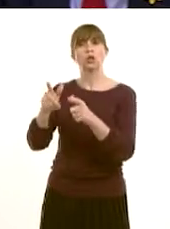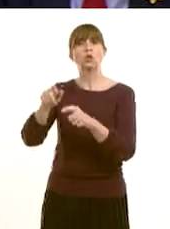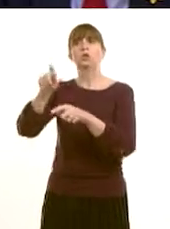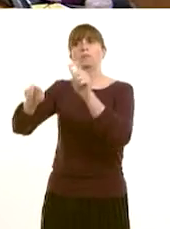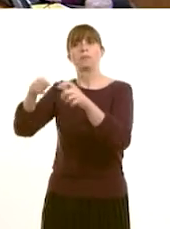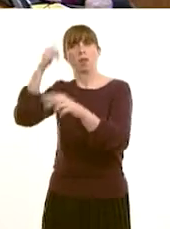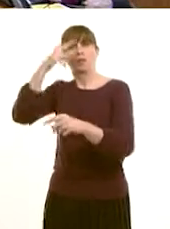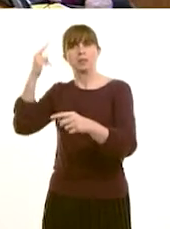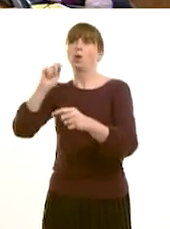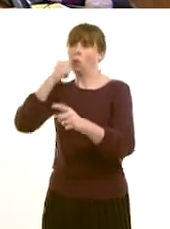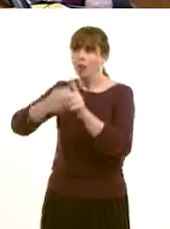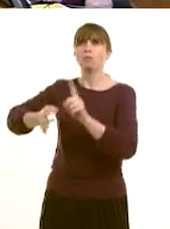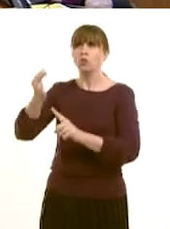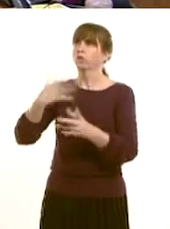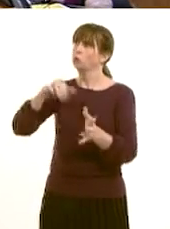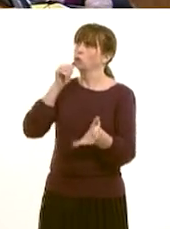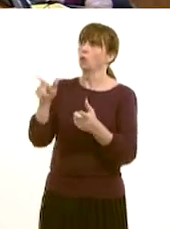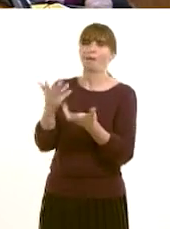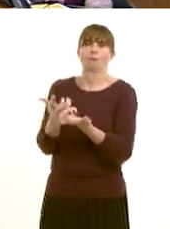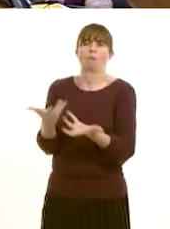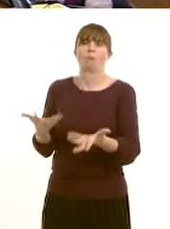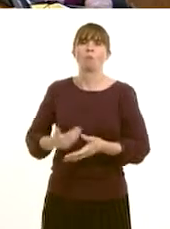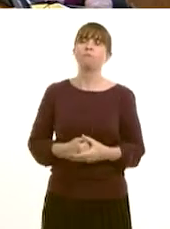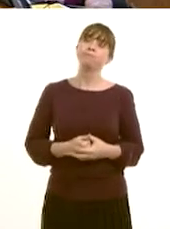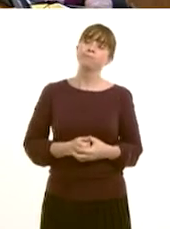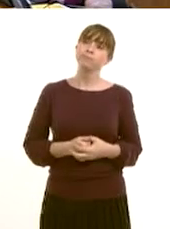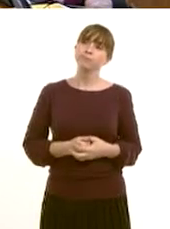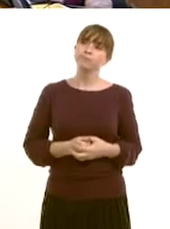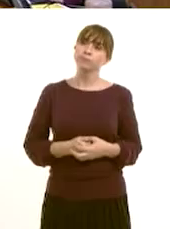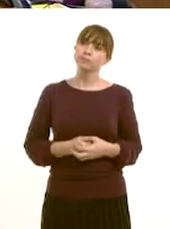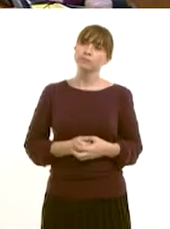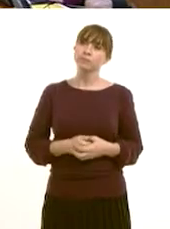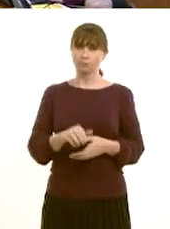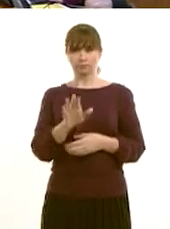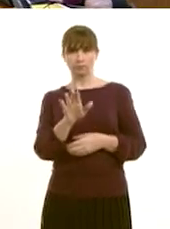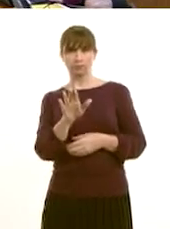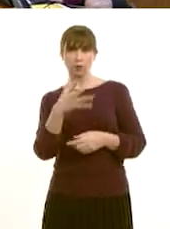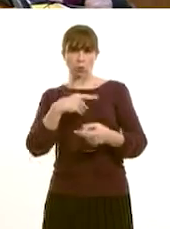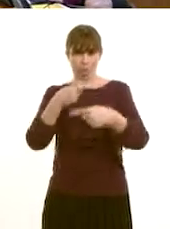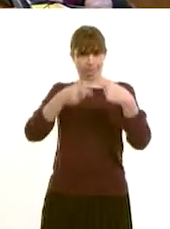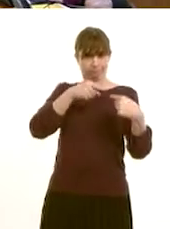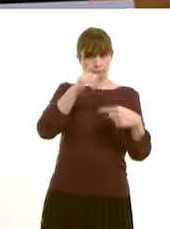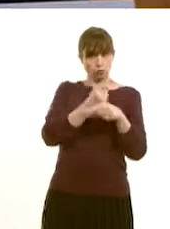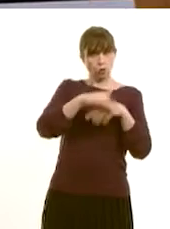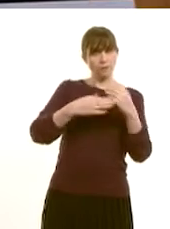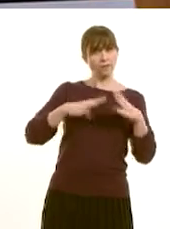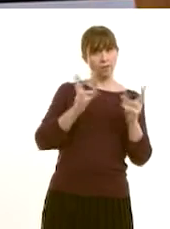Carwyn Jones: First of all, can I recognise what she said about free school meals and suggest a way forward?